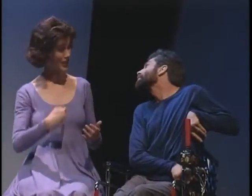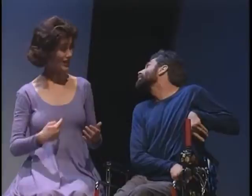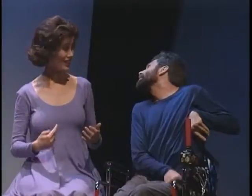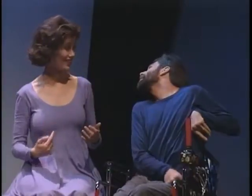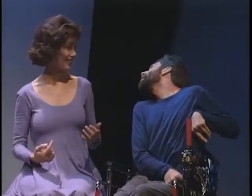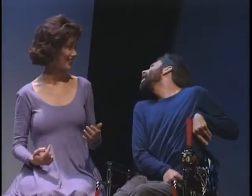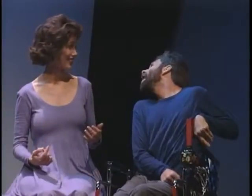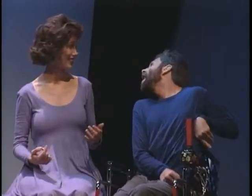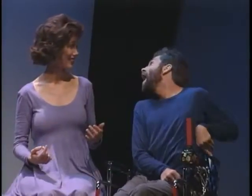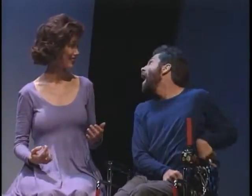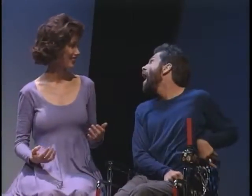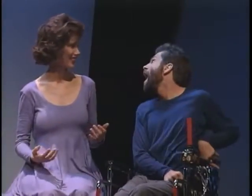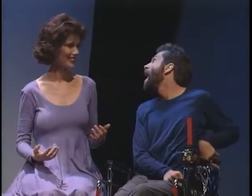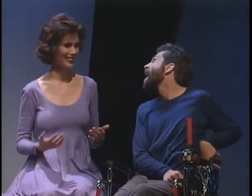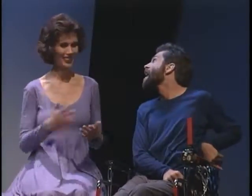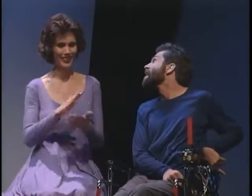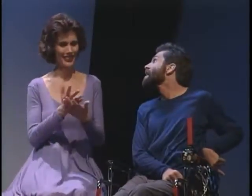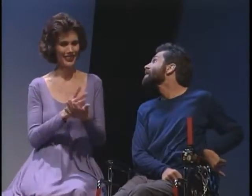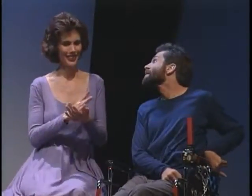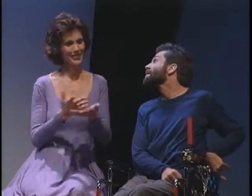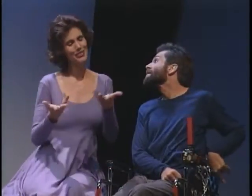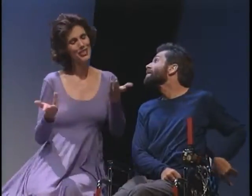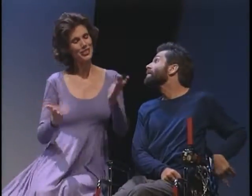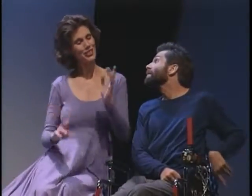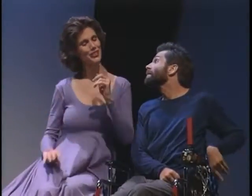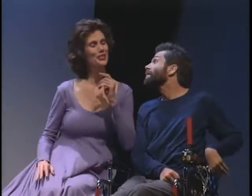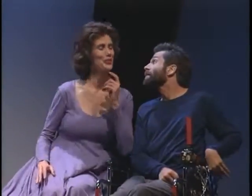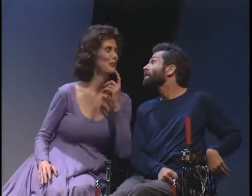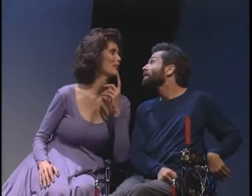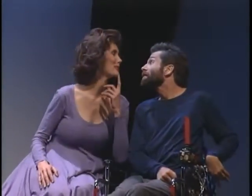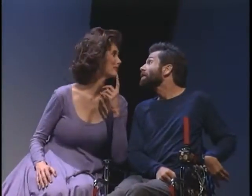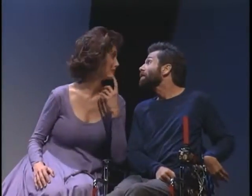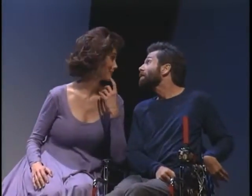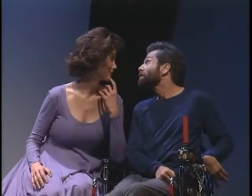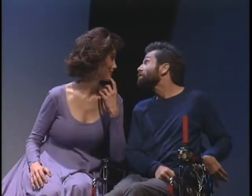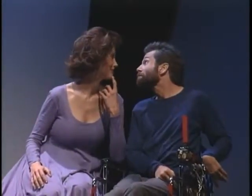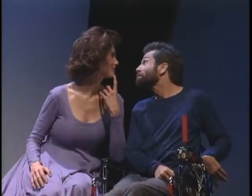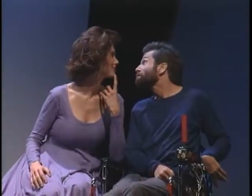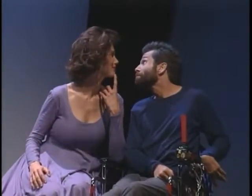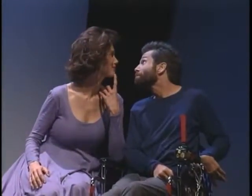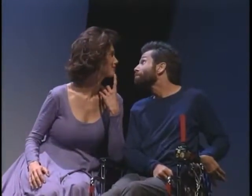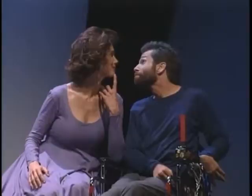yeah what would you cook for me